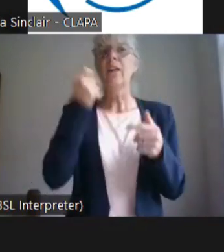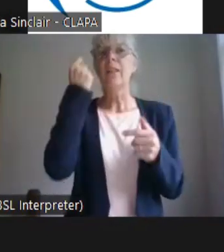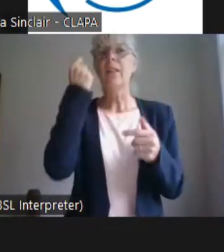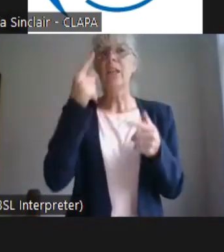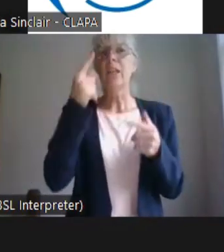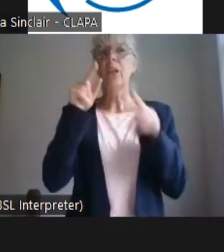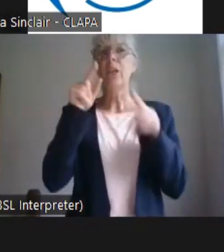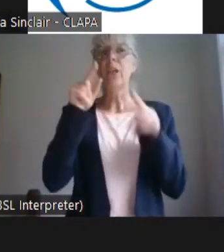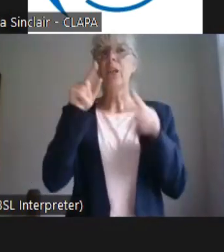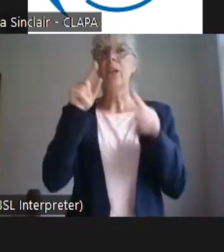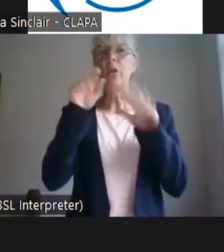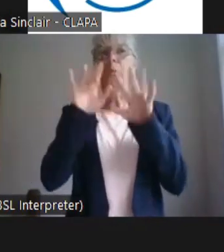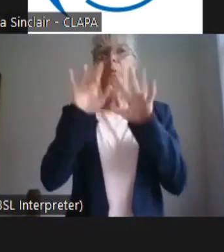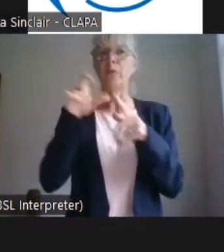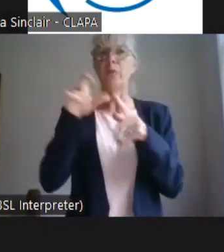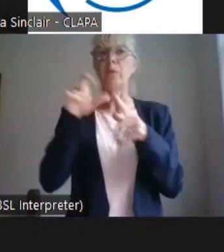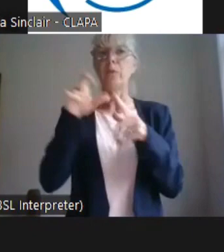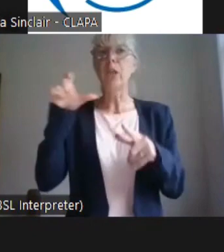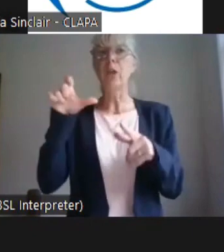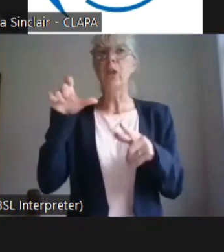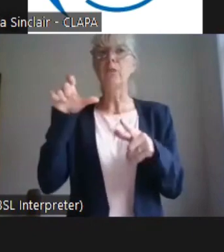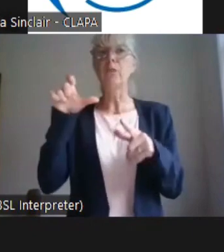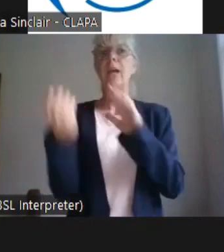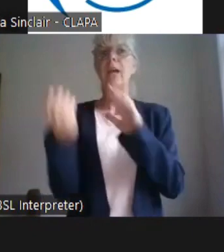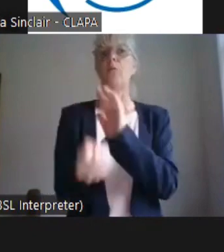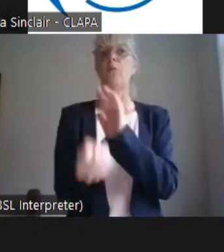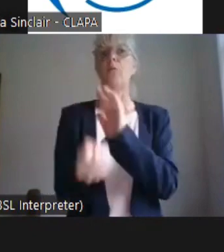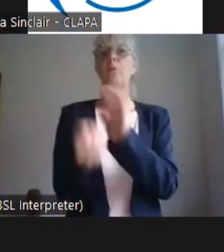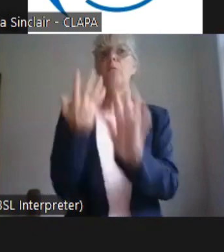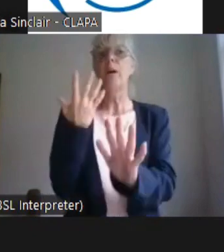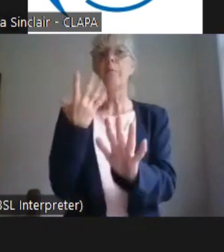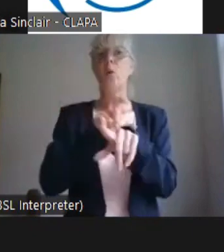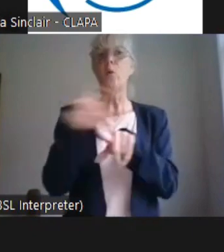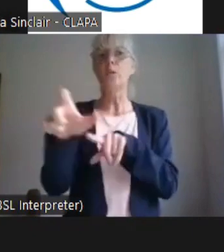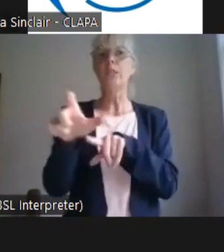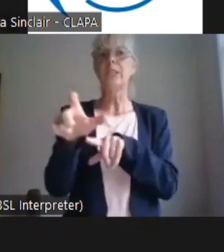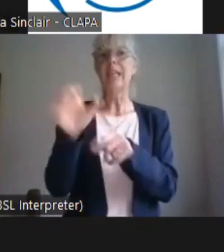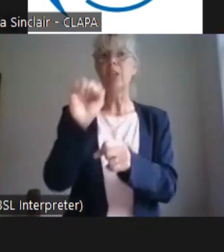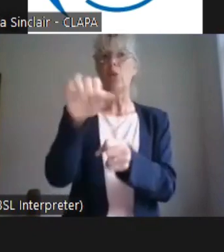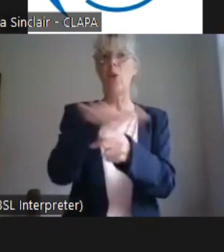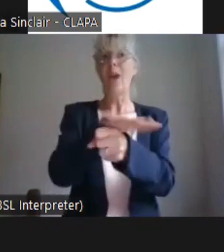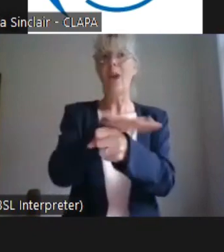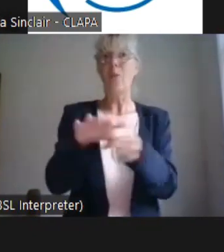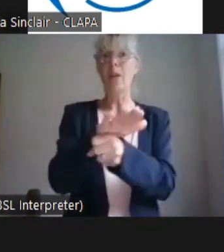um and I think you put it in your postcode and that bring up courses in your area